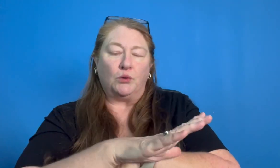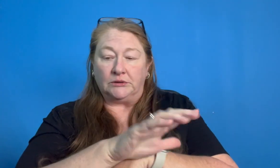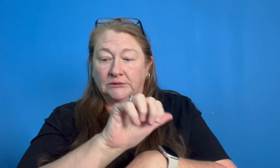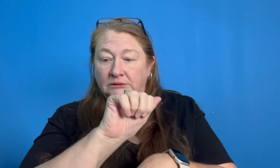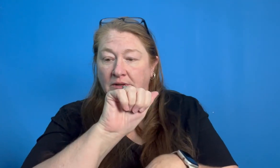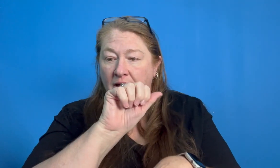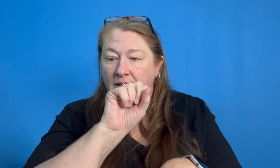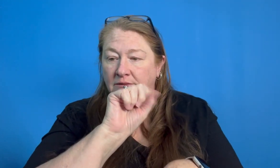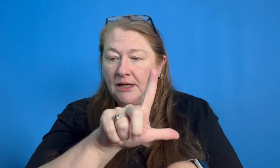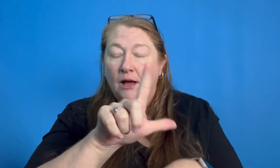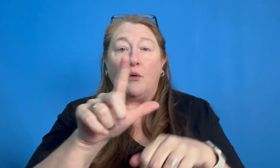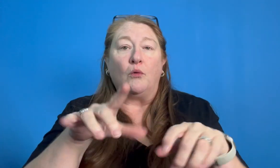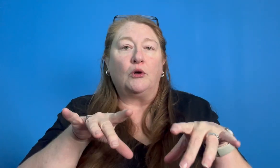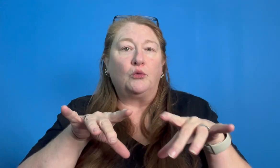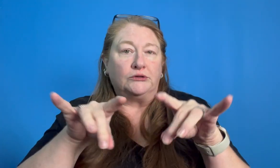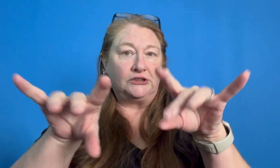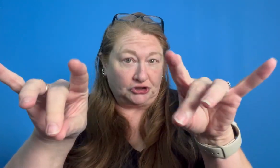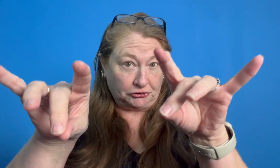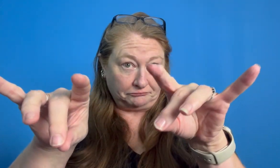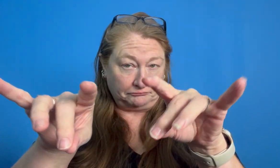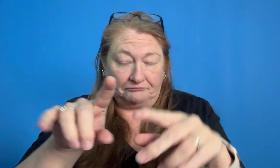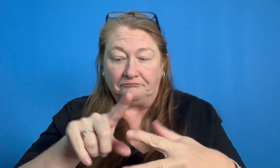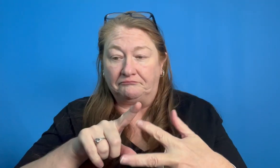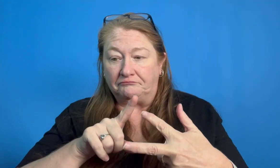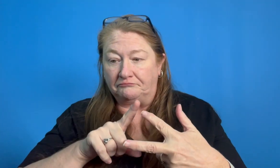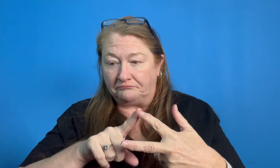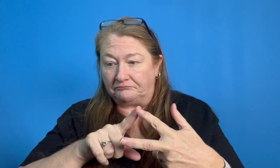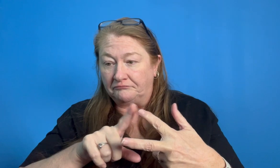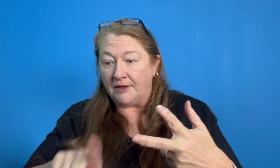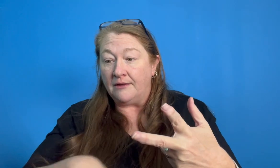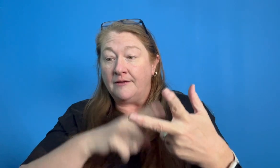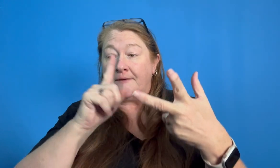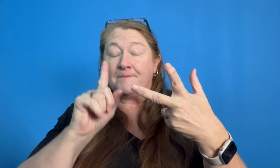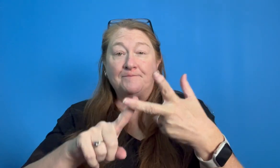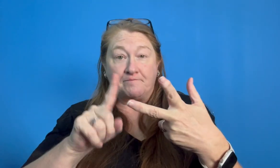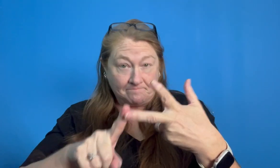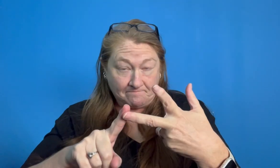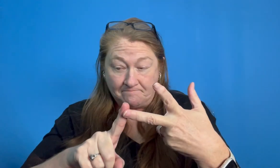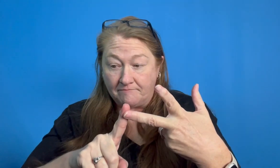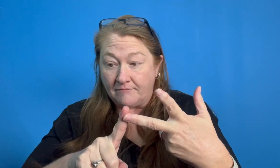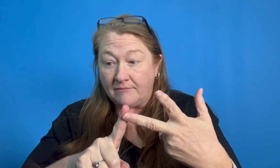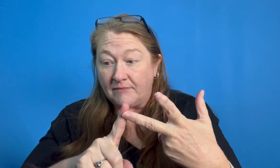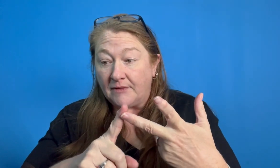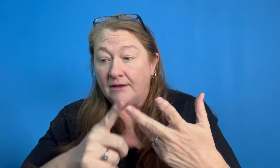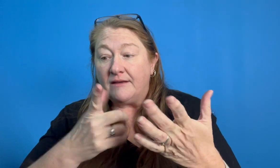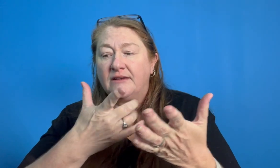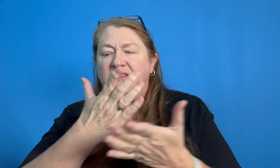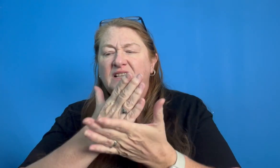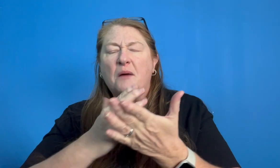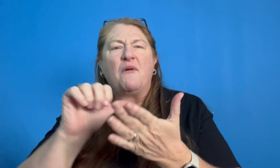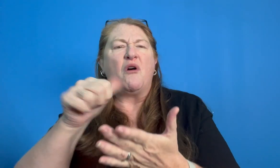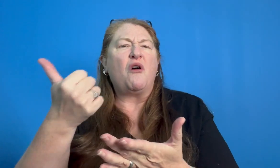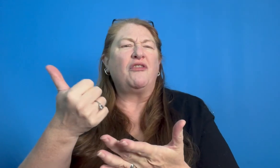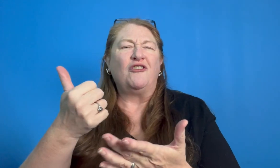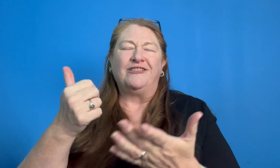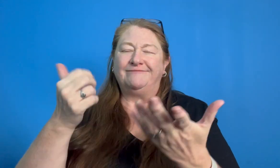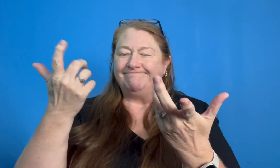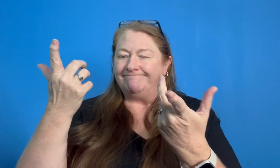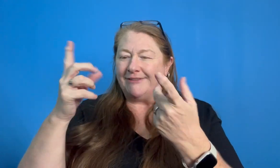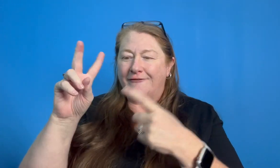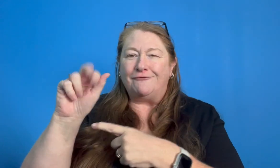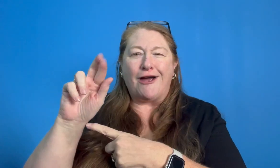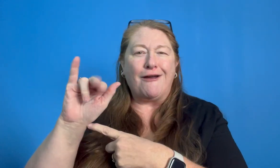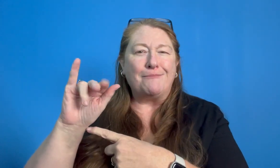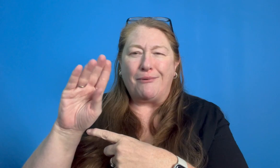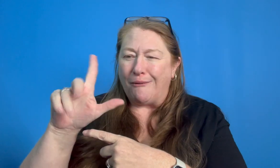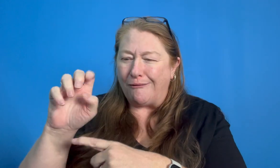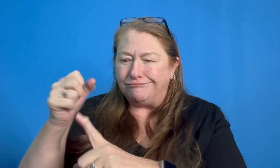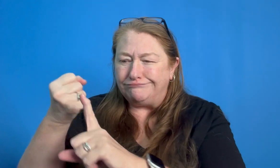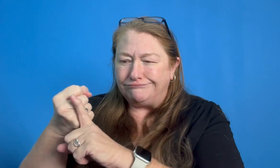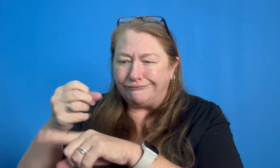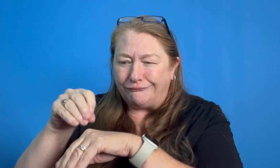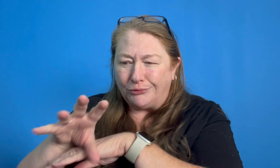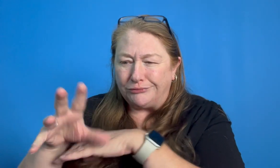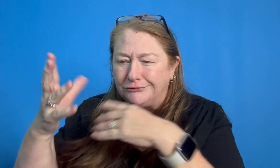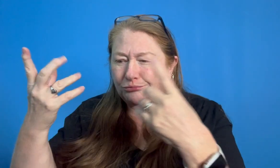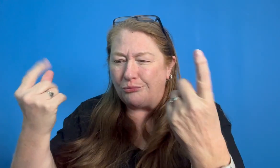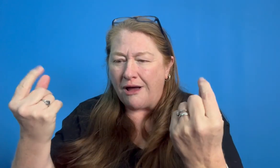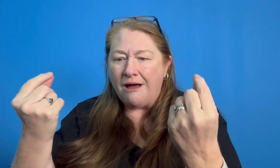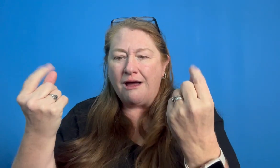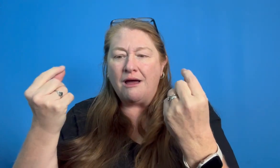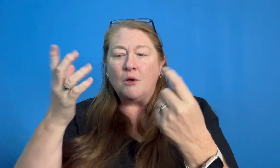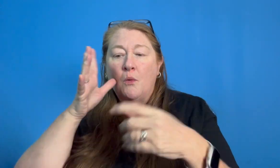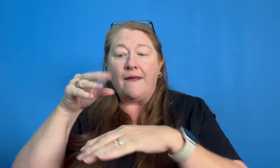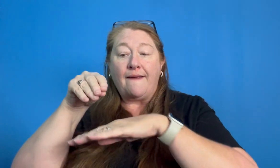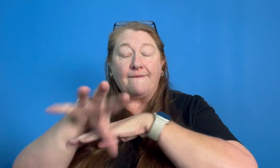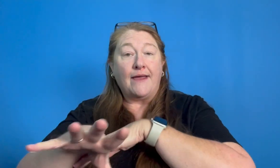may influence ASL acquisition; finally, some other variable may